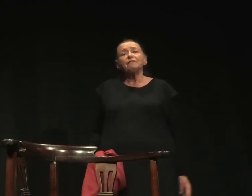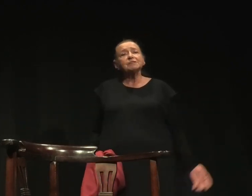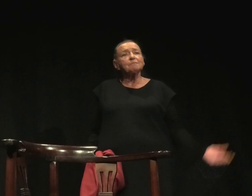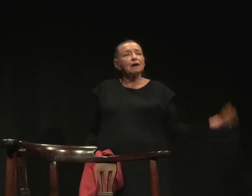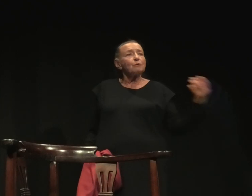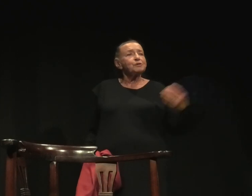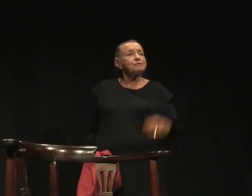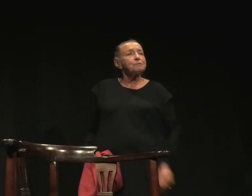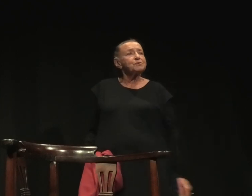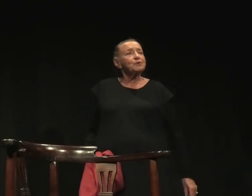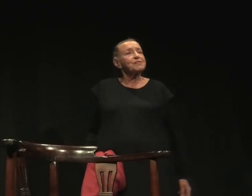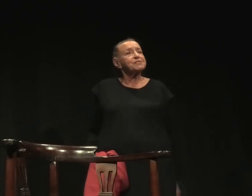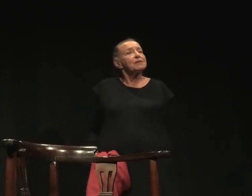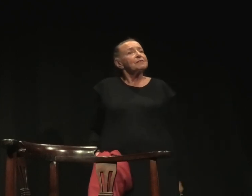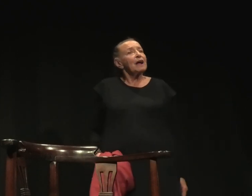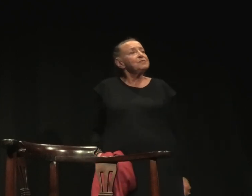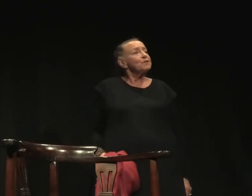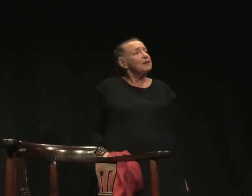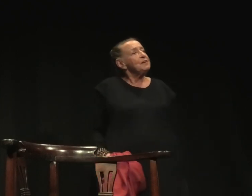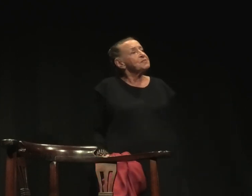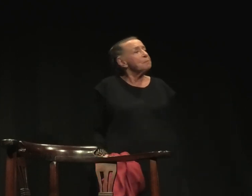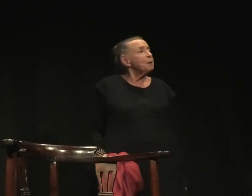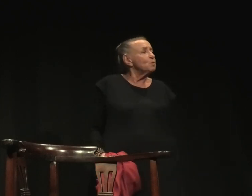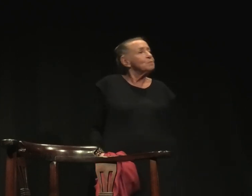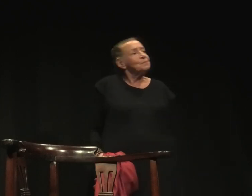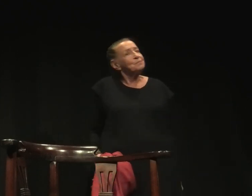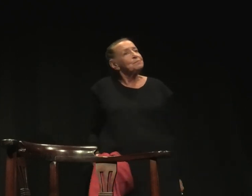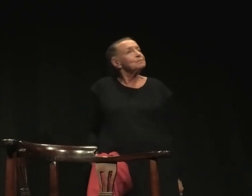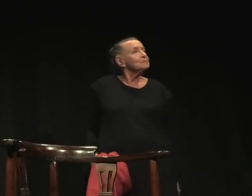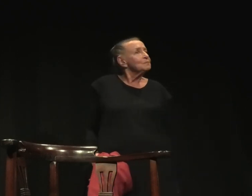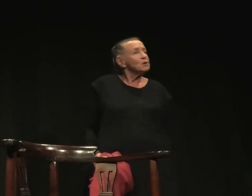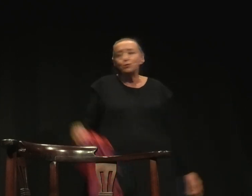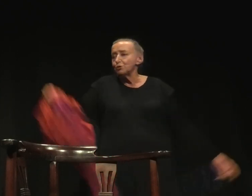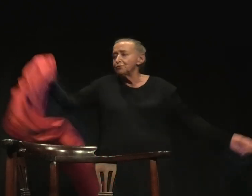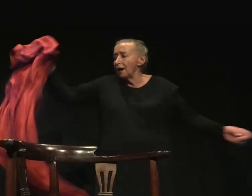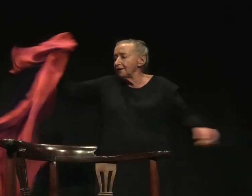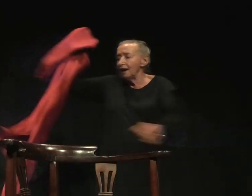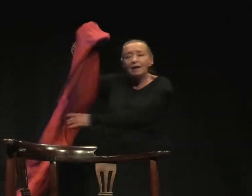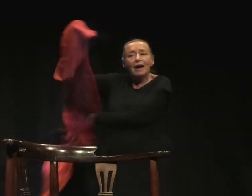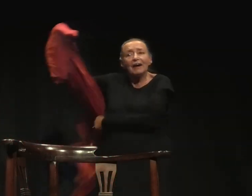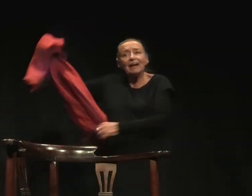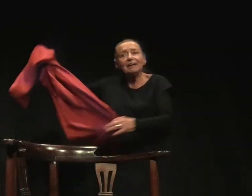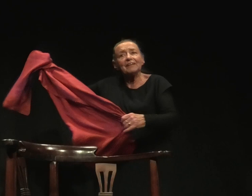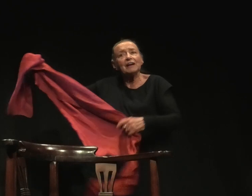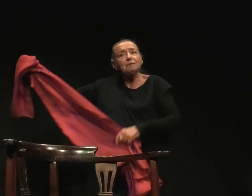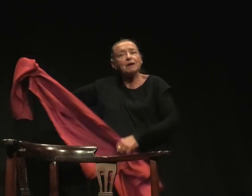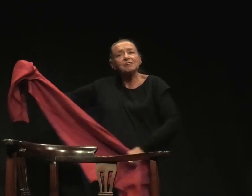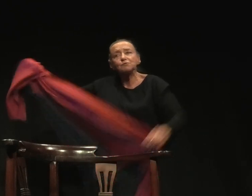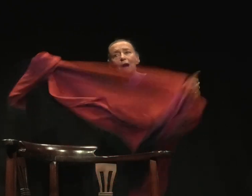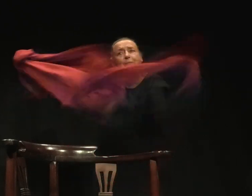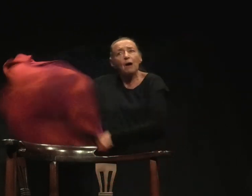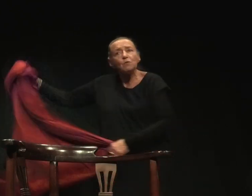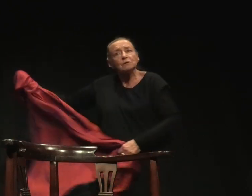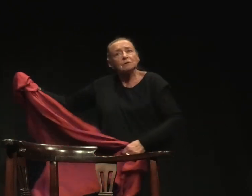His urge to dance was growing uncontained. He dropped his pipe, grabbed Telimena's hand